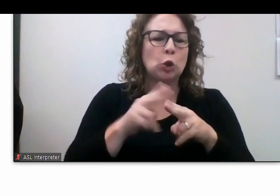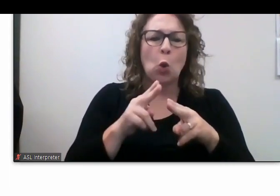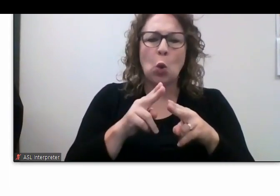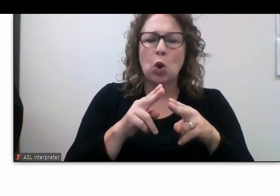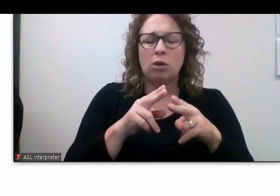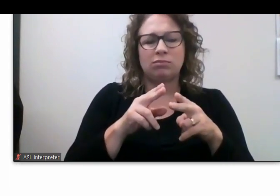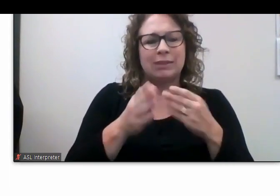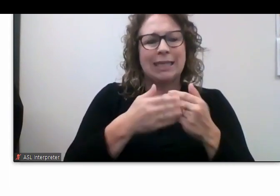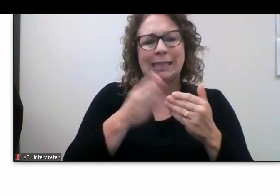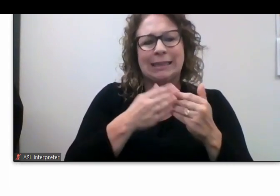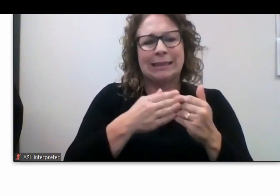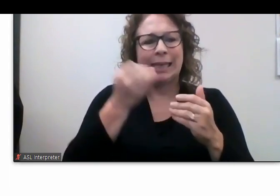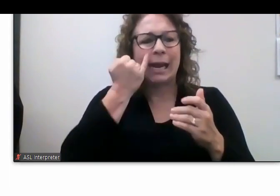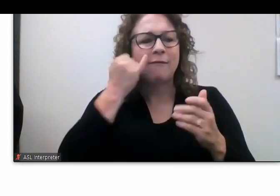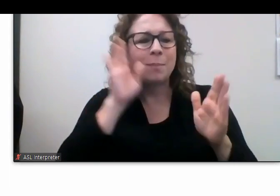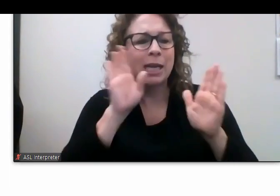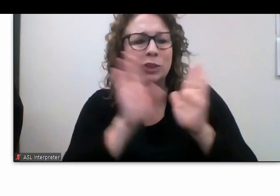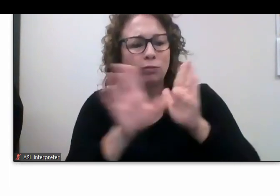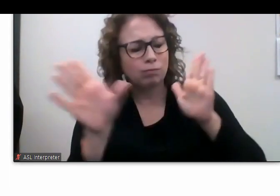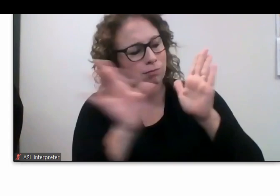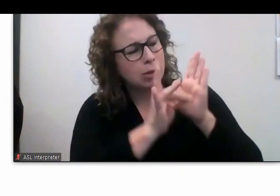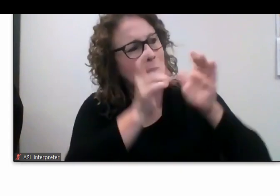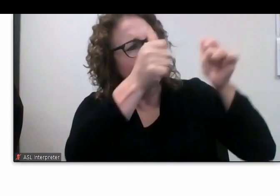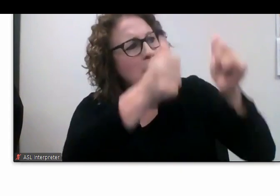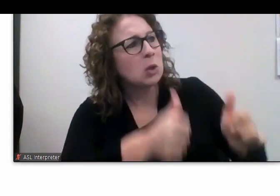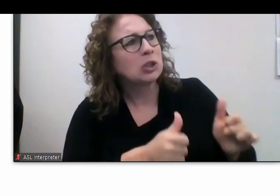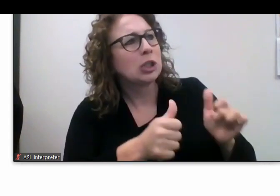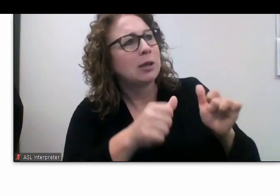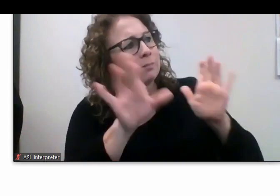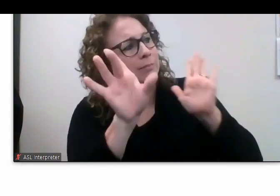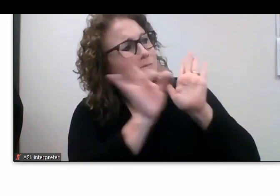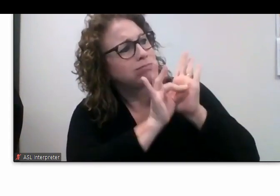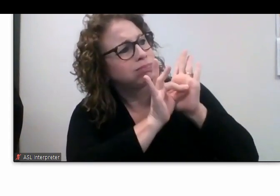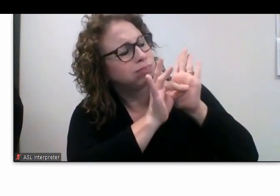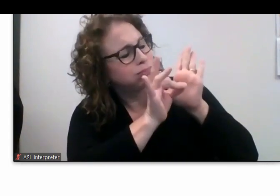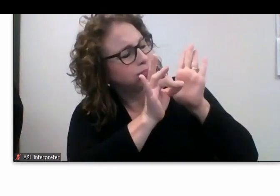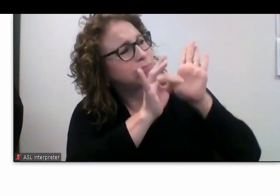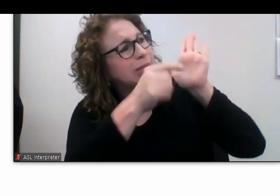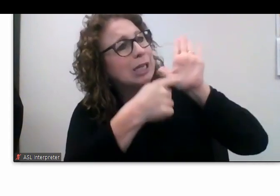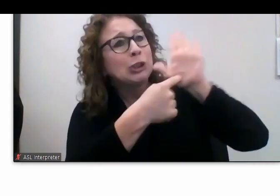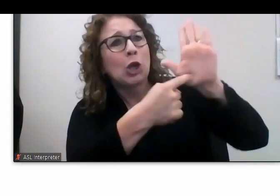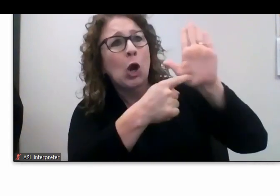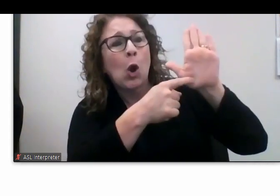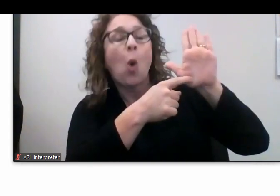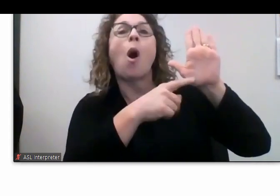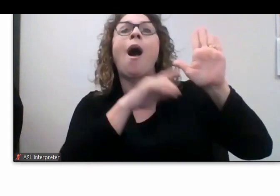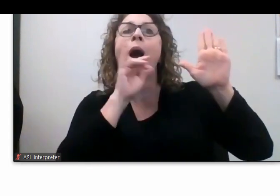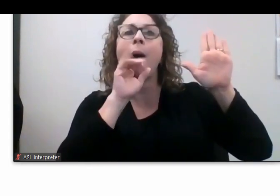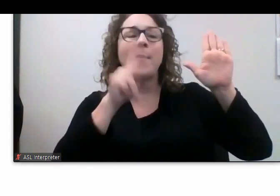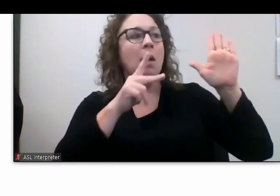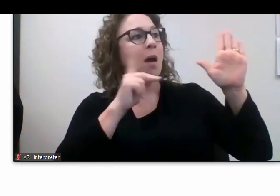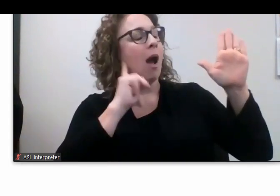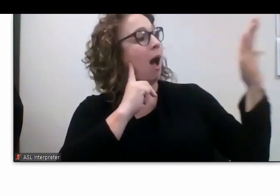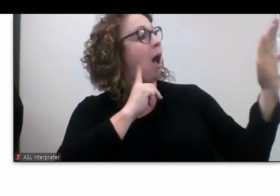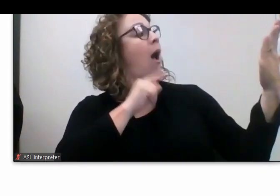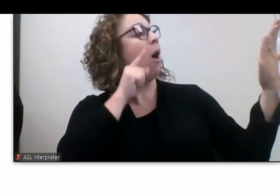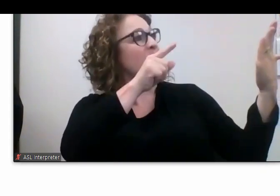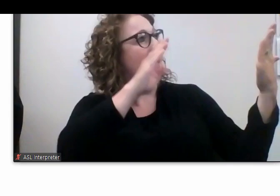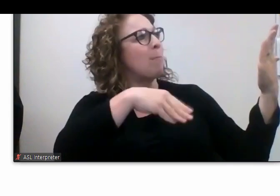on a poster or Facebook event this means you're providing those accommodations.